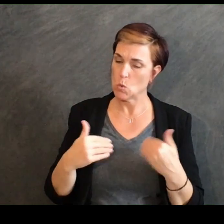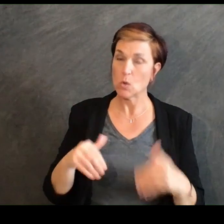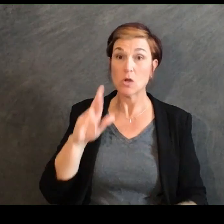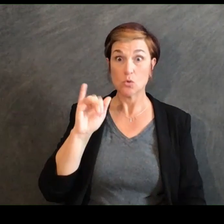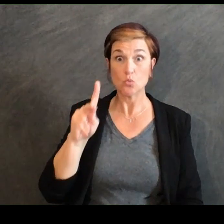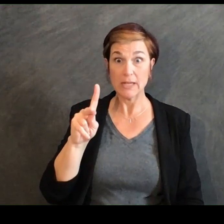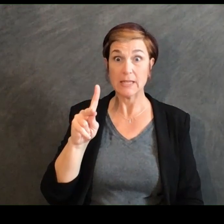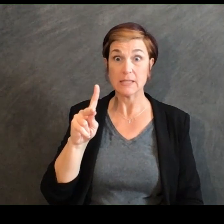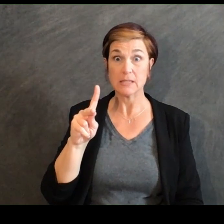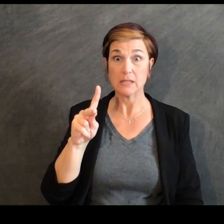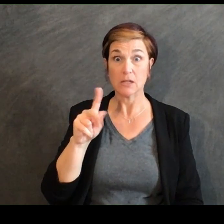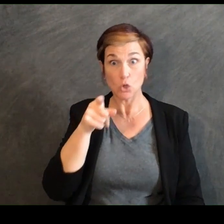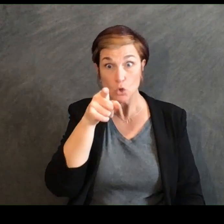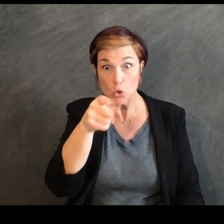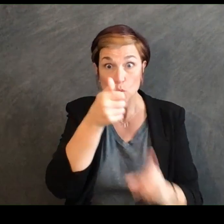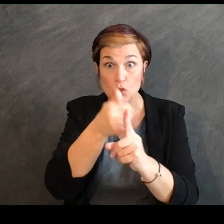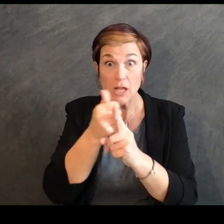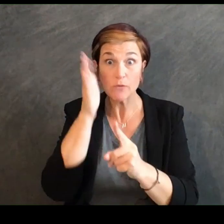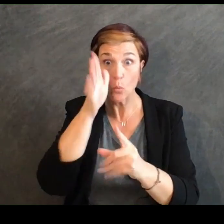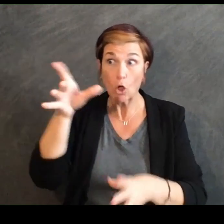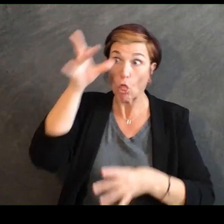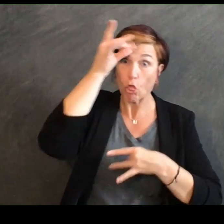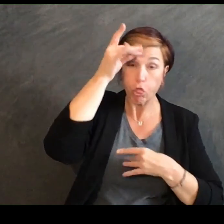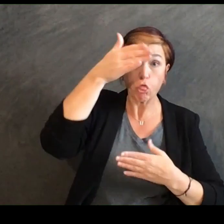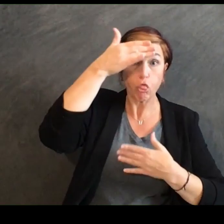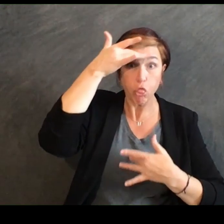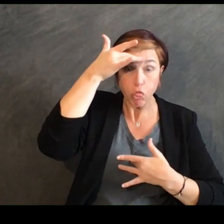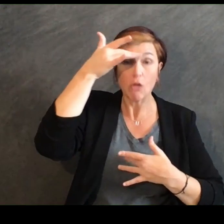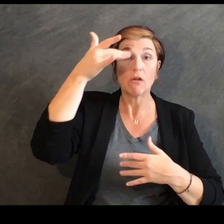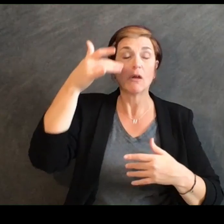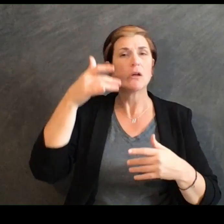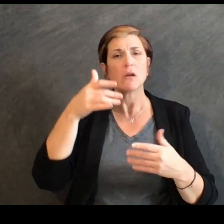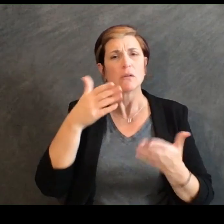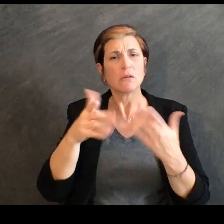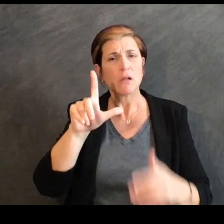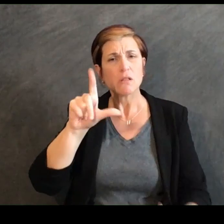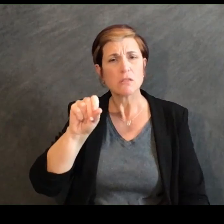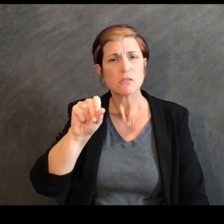we want to encourage every American to practice common-sense practice good